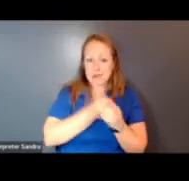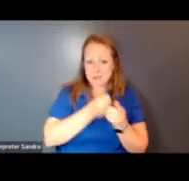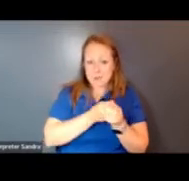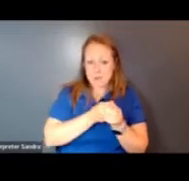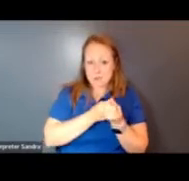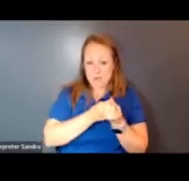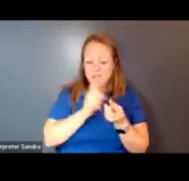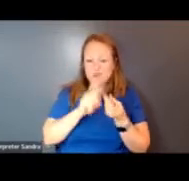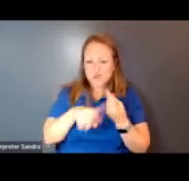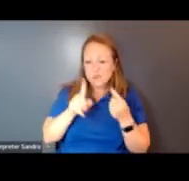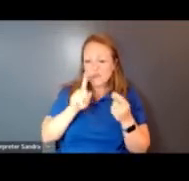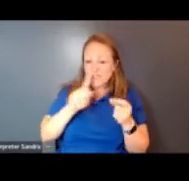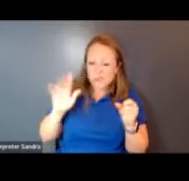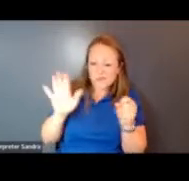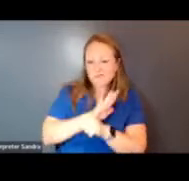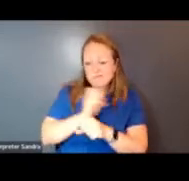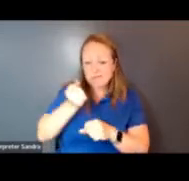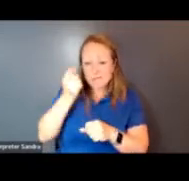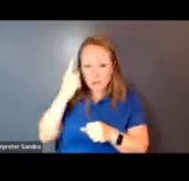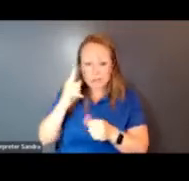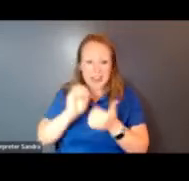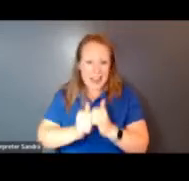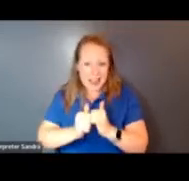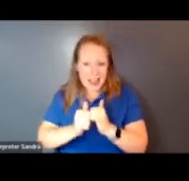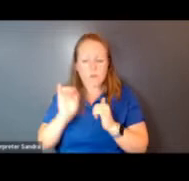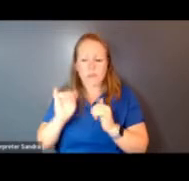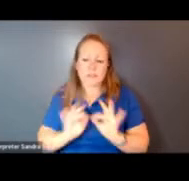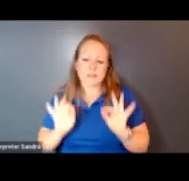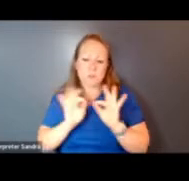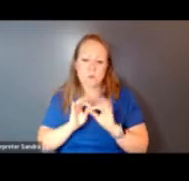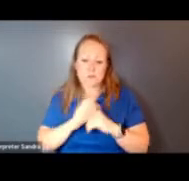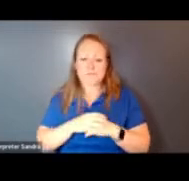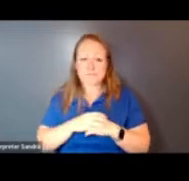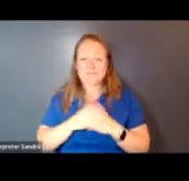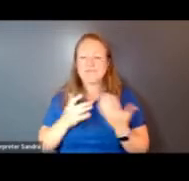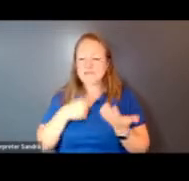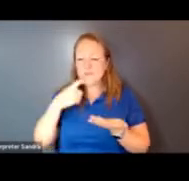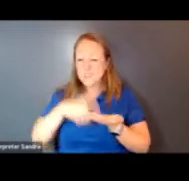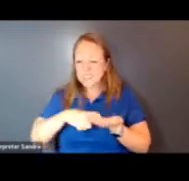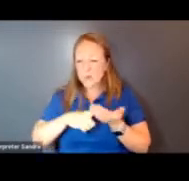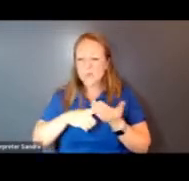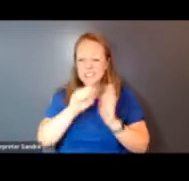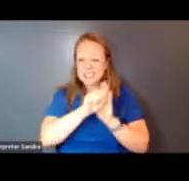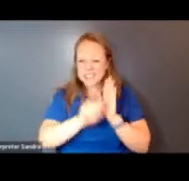critical. And states do really vary widely and how they approach structuring information